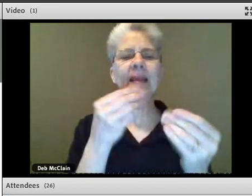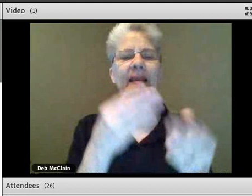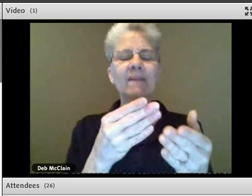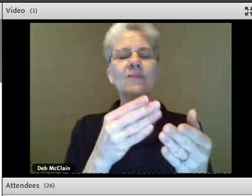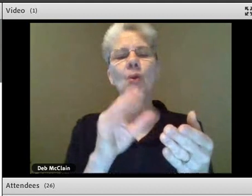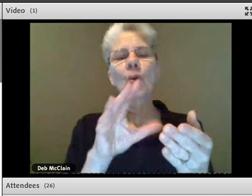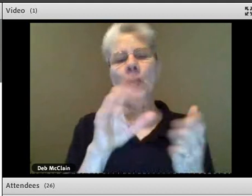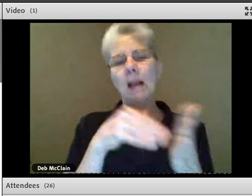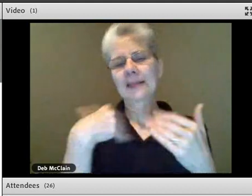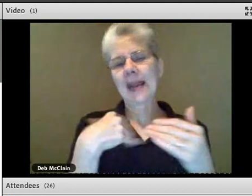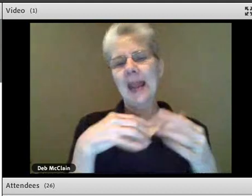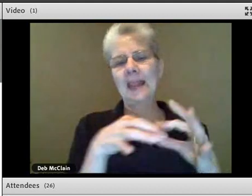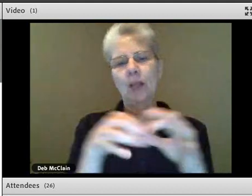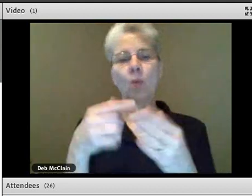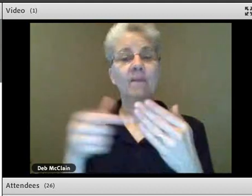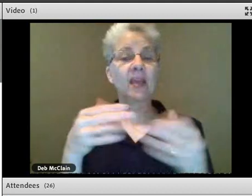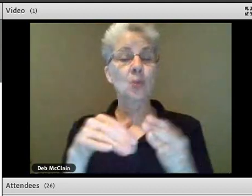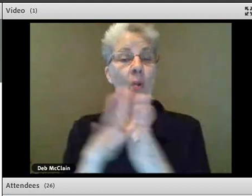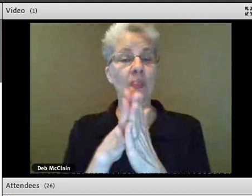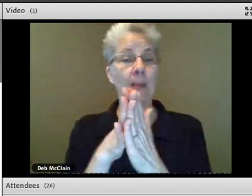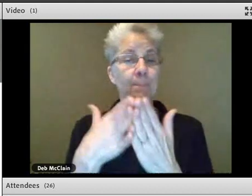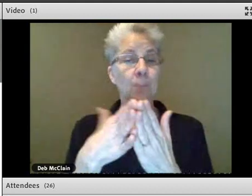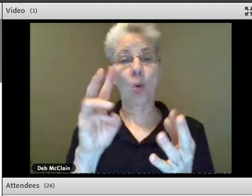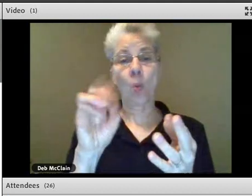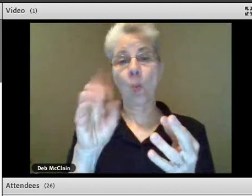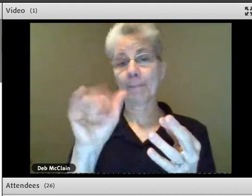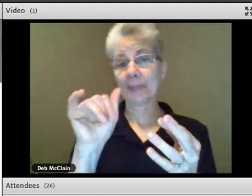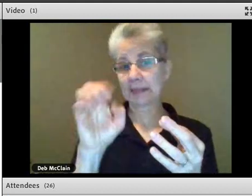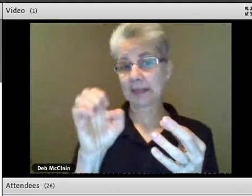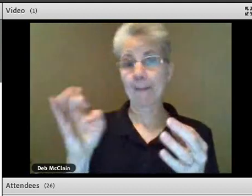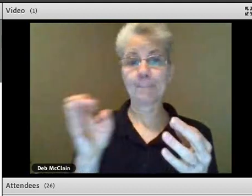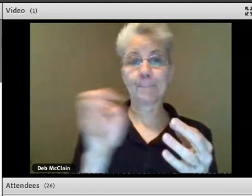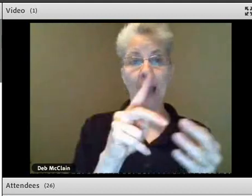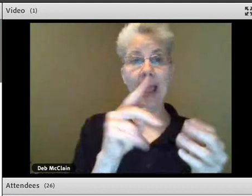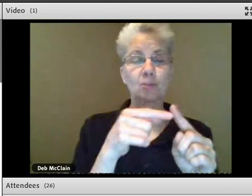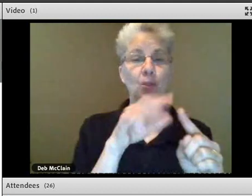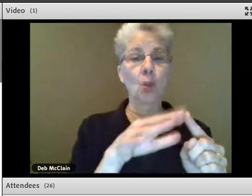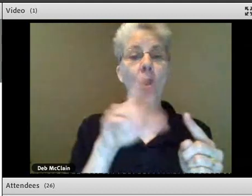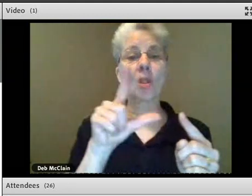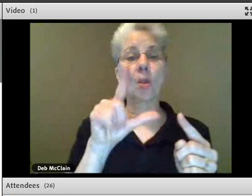and you can link whatever they do on the textbook's website back into your learning management system.